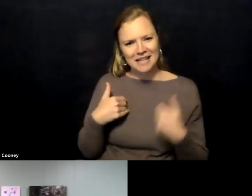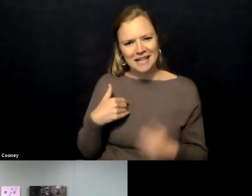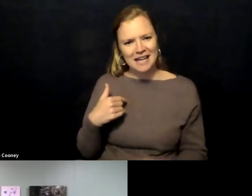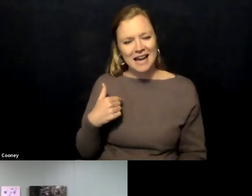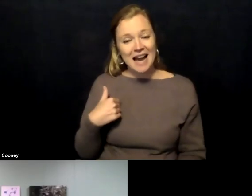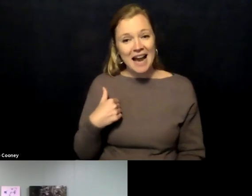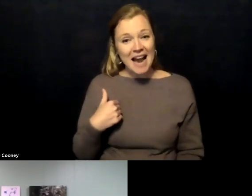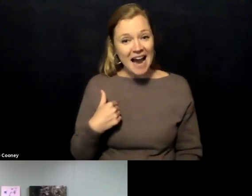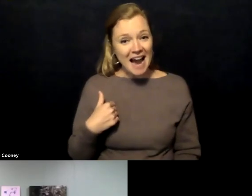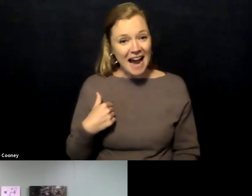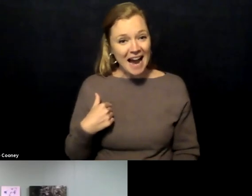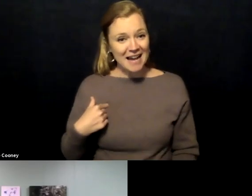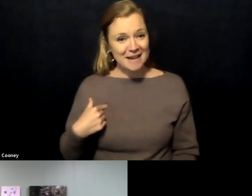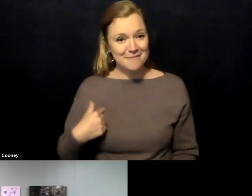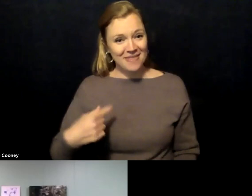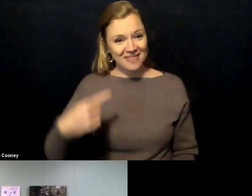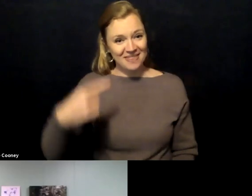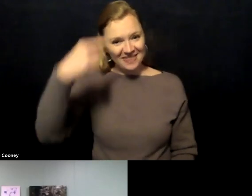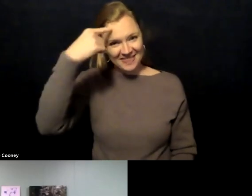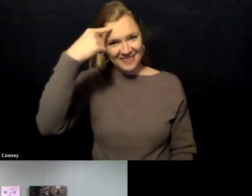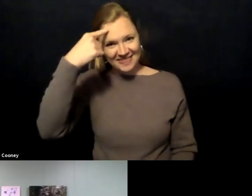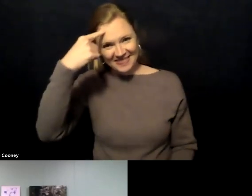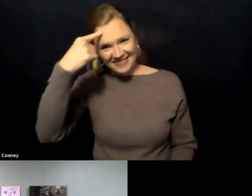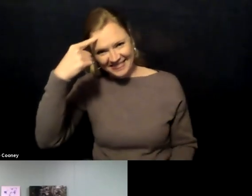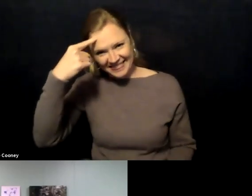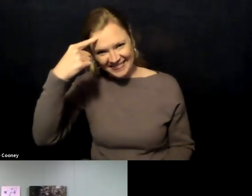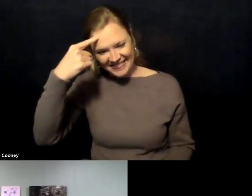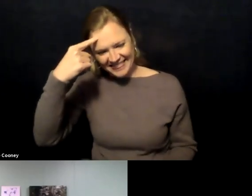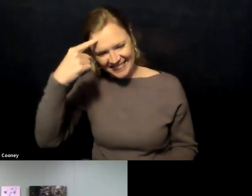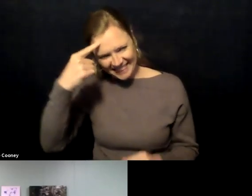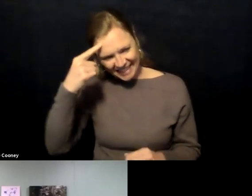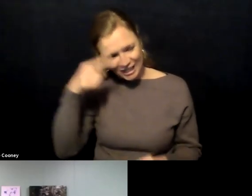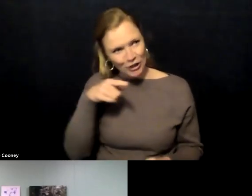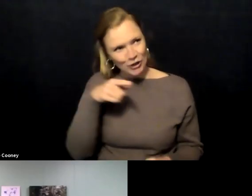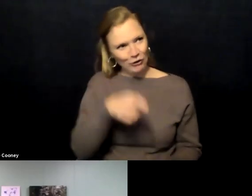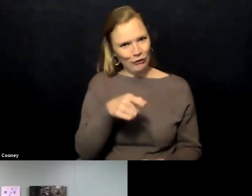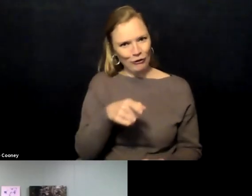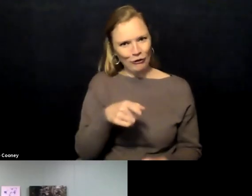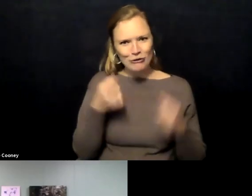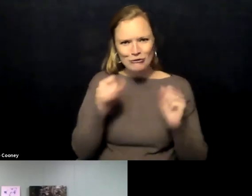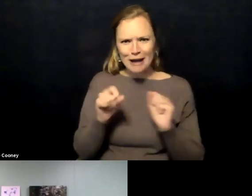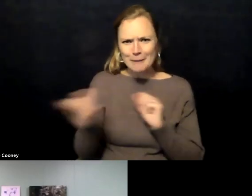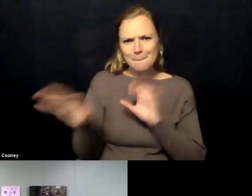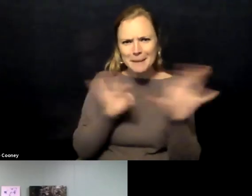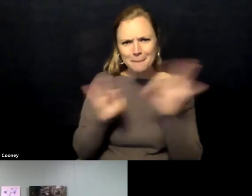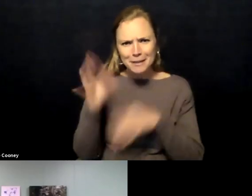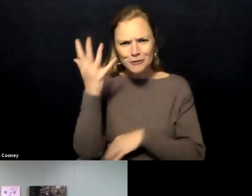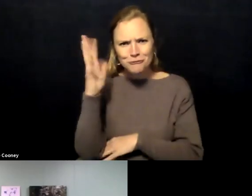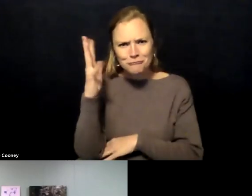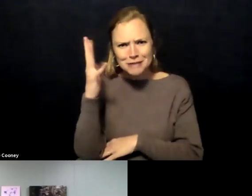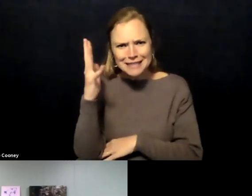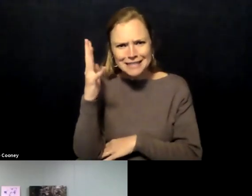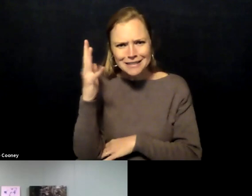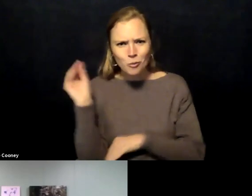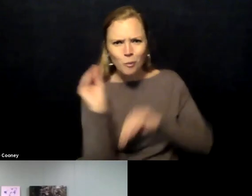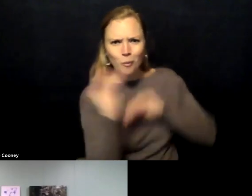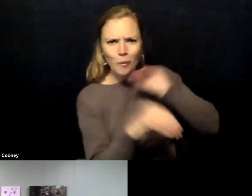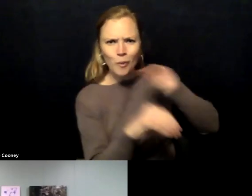trees that the beavers wouldn't try to create dams out of and tear it down. For you what a challenge